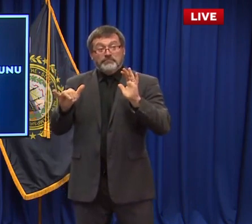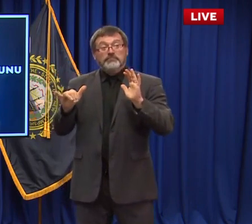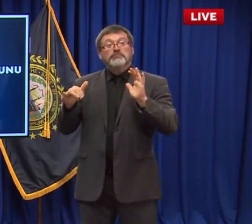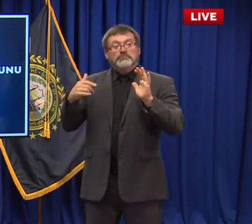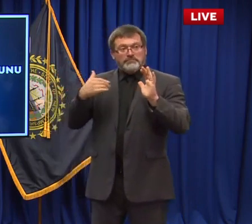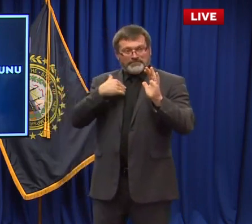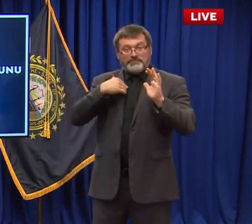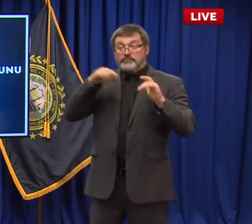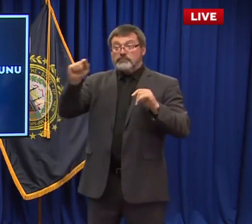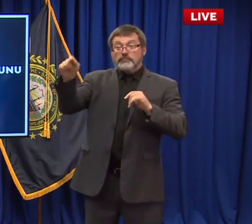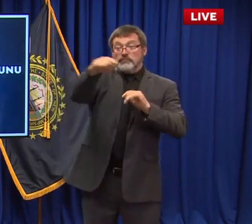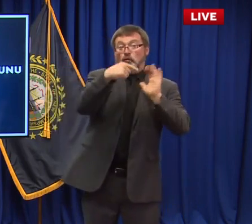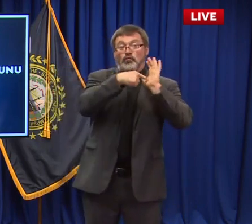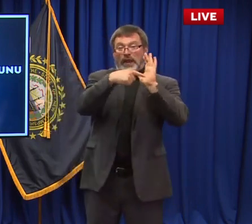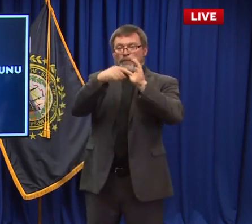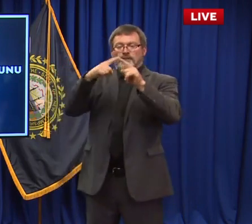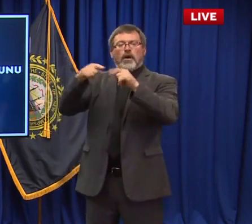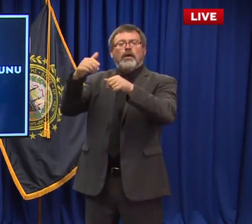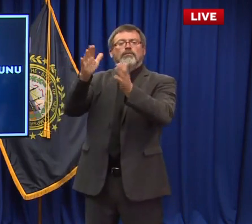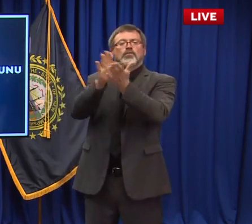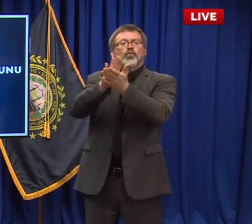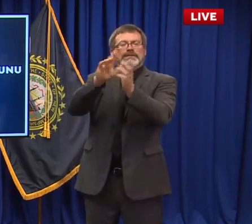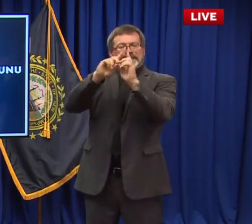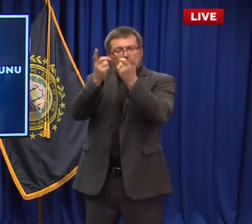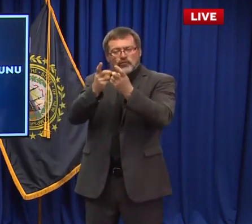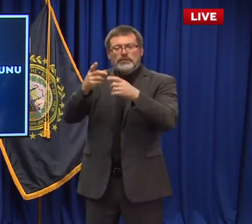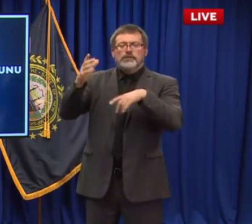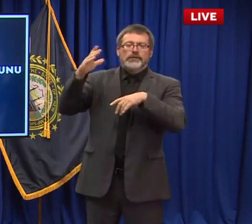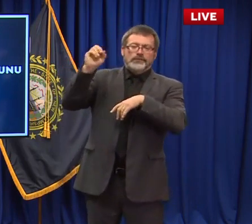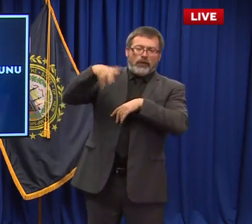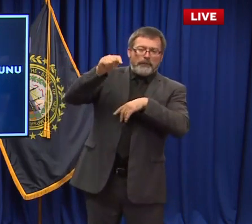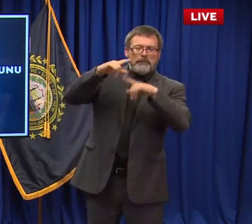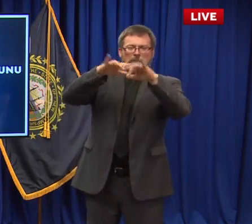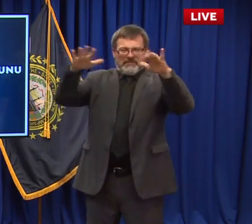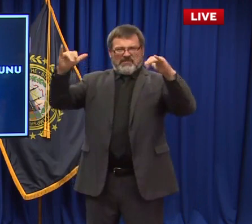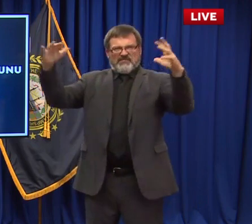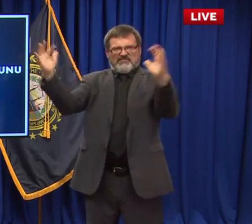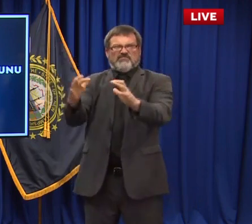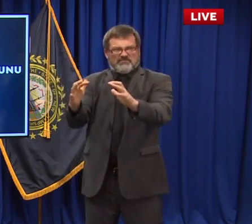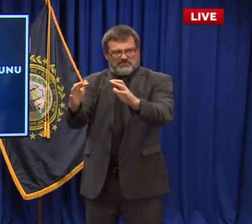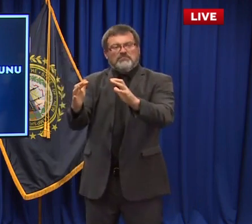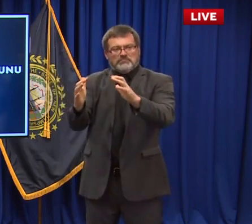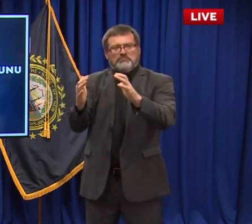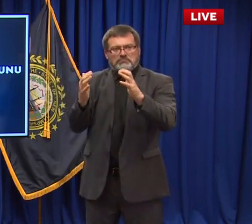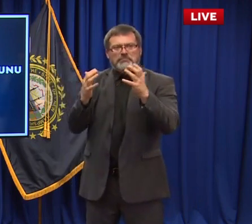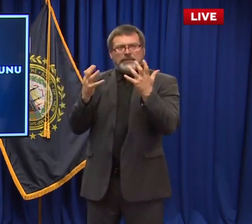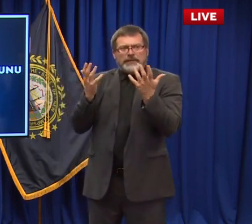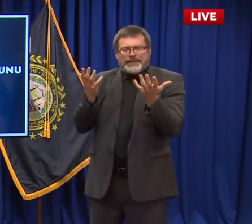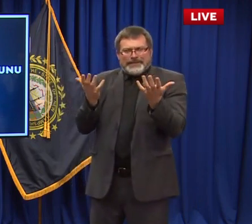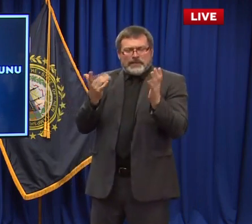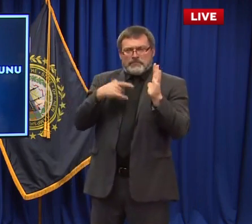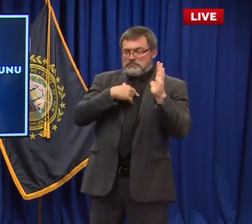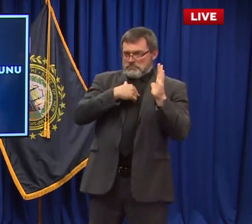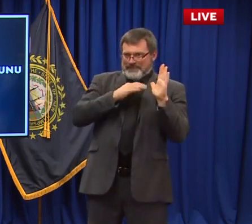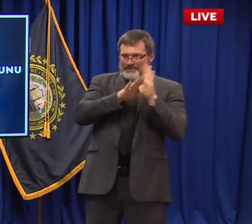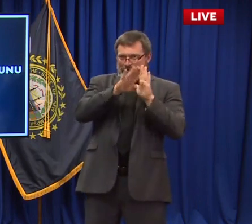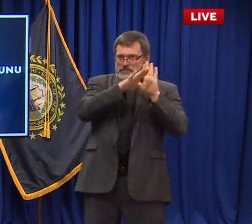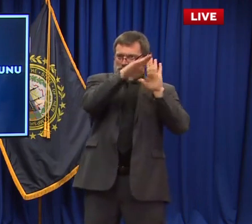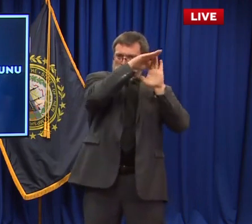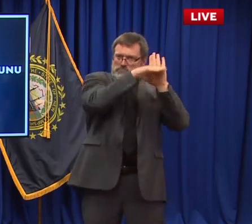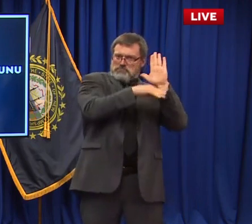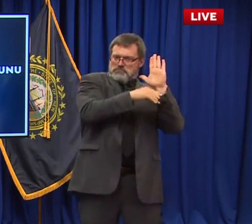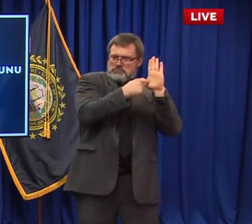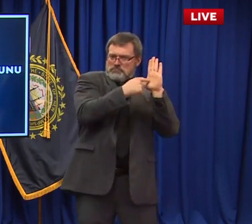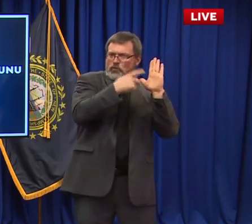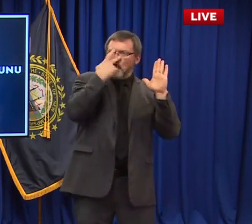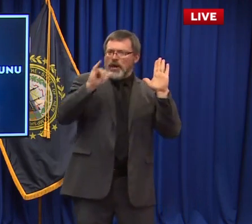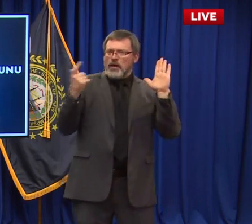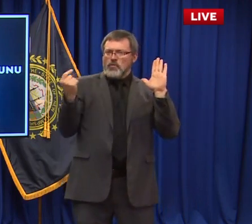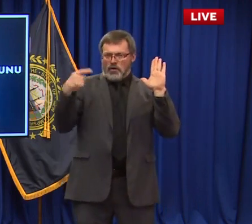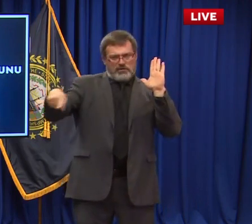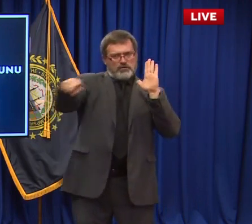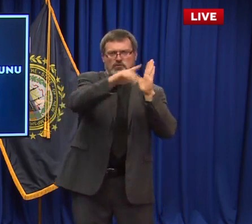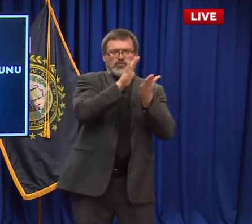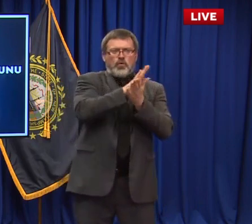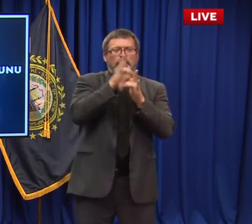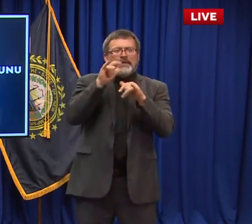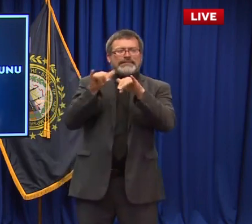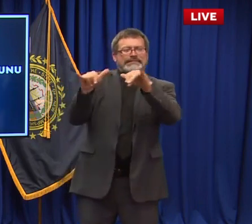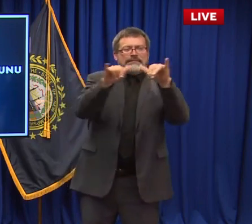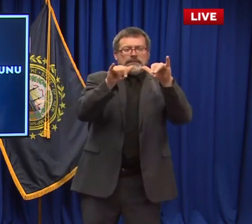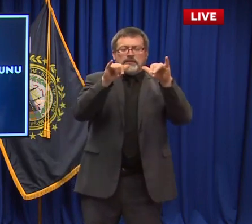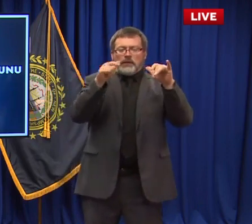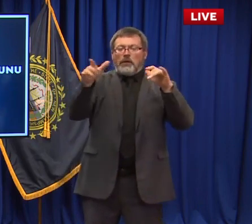THE TASK FORCE PUT TOGETHER WITH PRETTY MUCH EVERYBODY, IT IS REALLY LOOKING AT THE THING THEY WANTED TO HIGHLIGHT WITHIN THE GUIDANCE DOCUMENT.